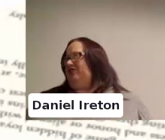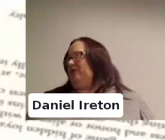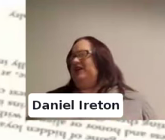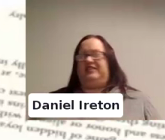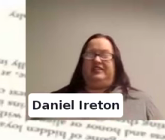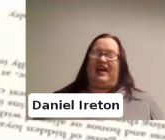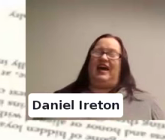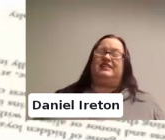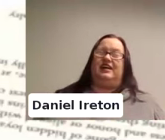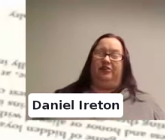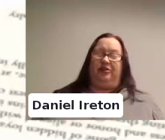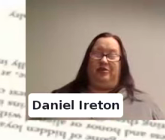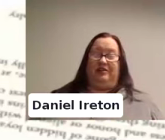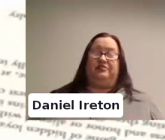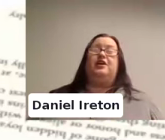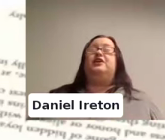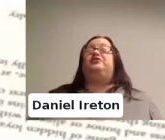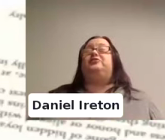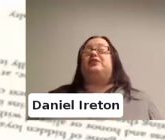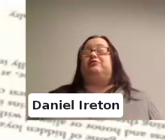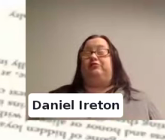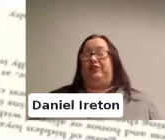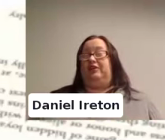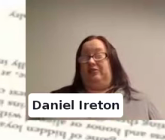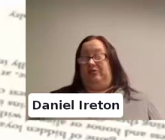And it's a social deduction game.